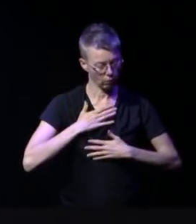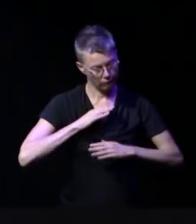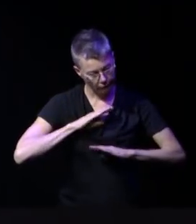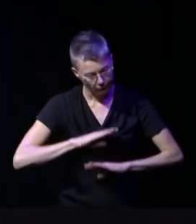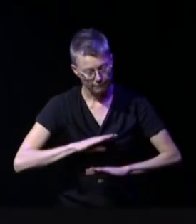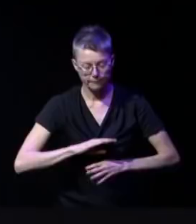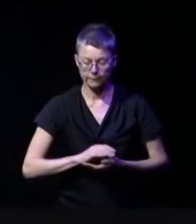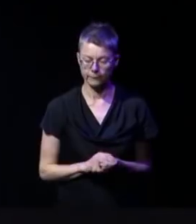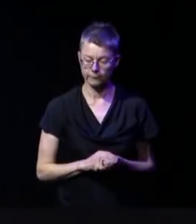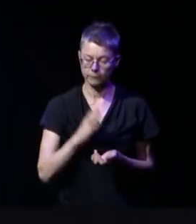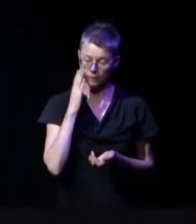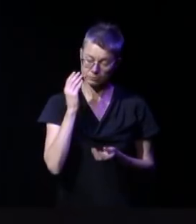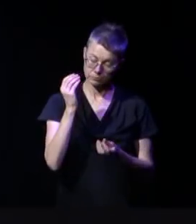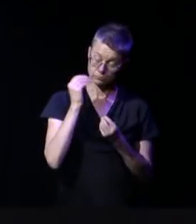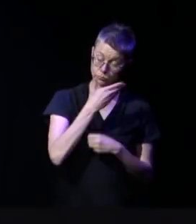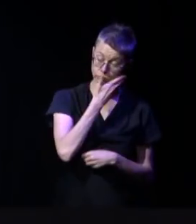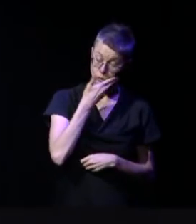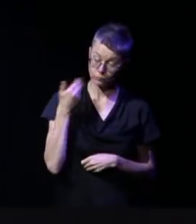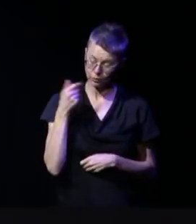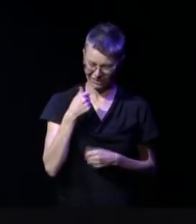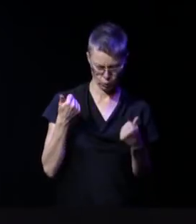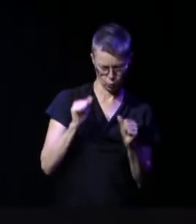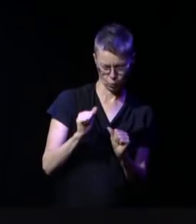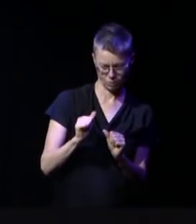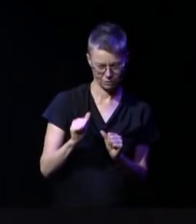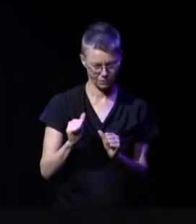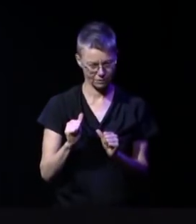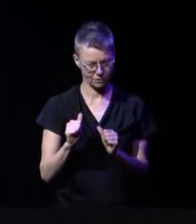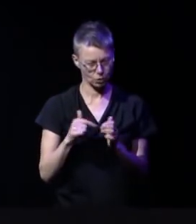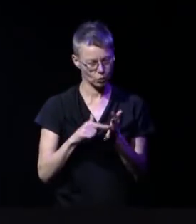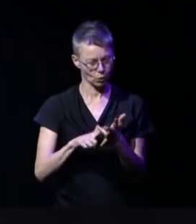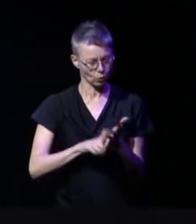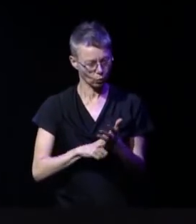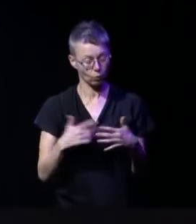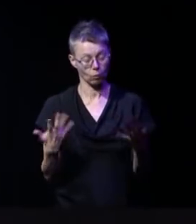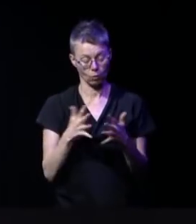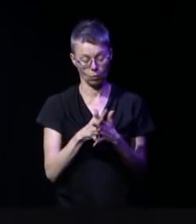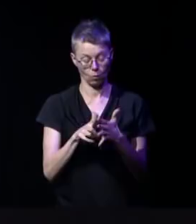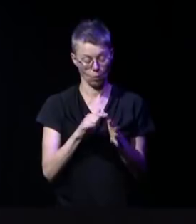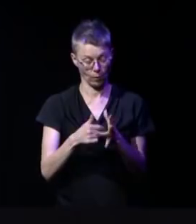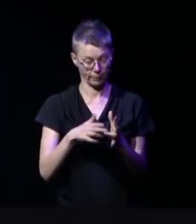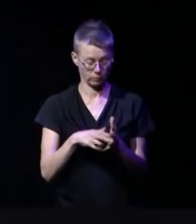She taught me that beauty is a weapon, a tool. That when true beauty is summoned, we are rewarded